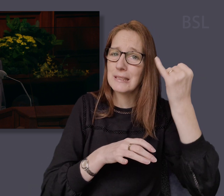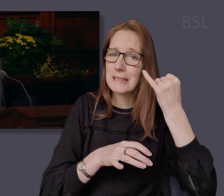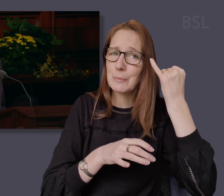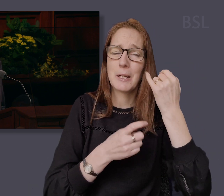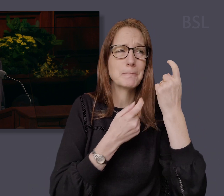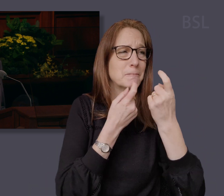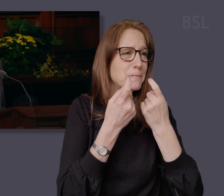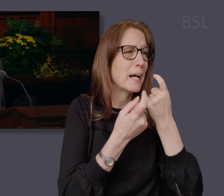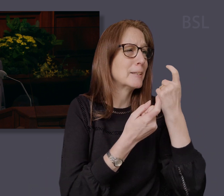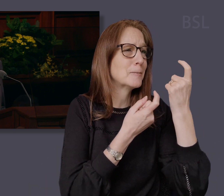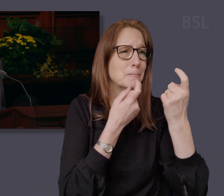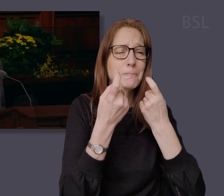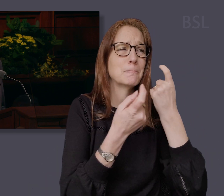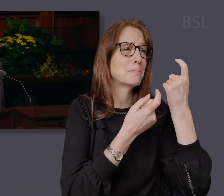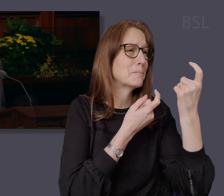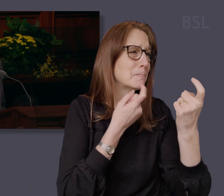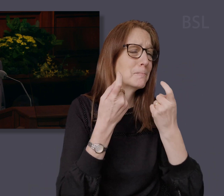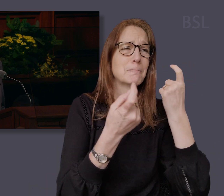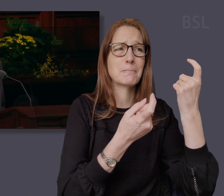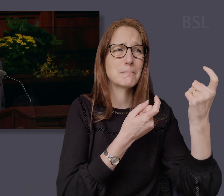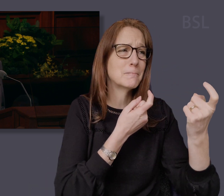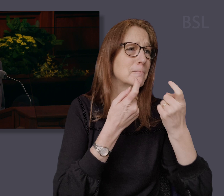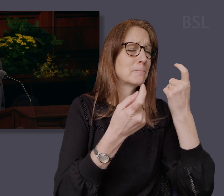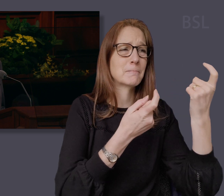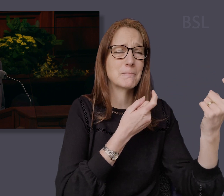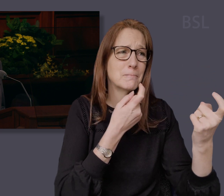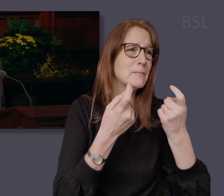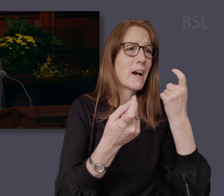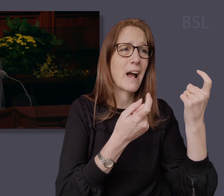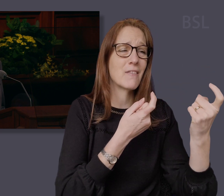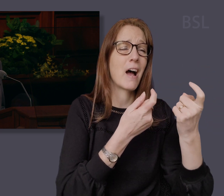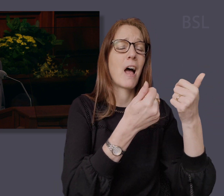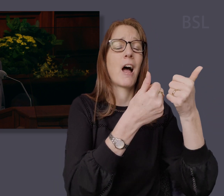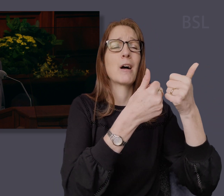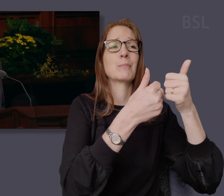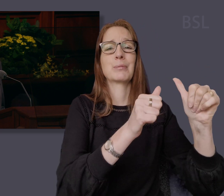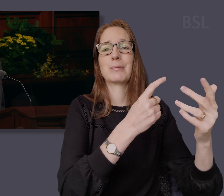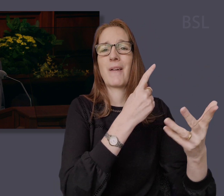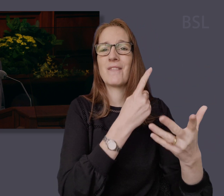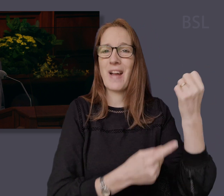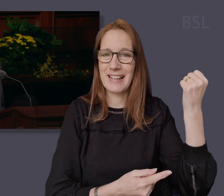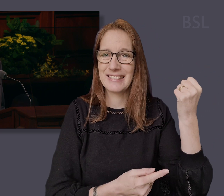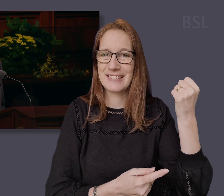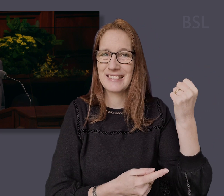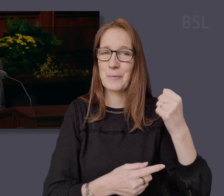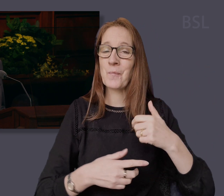until [ until, until, we] find it.”